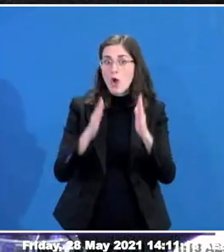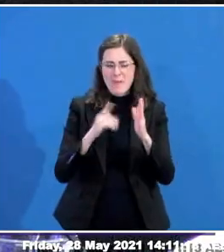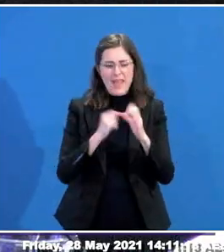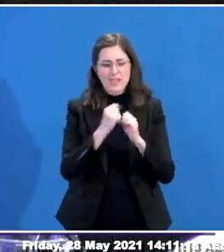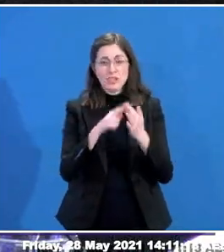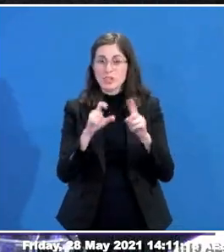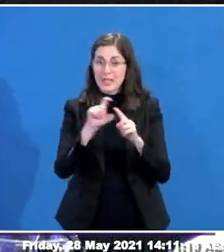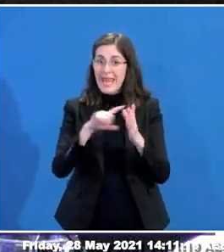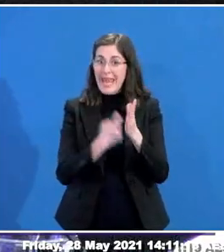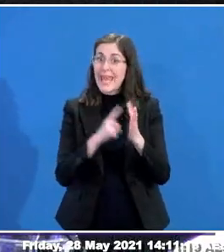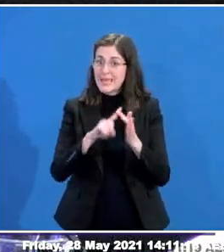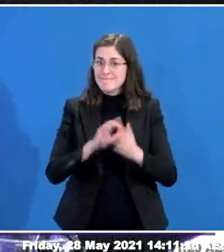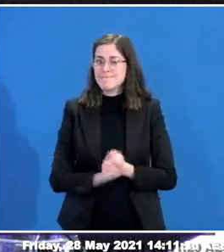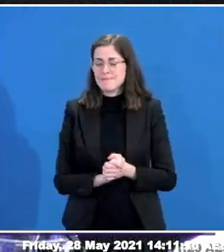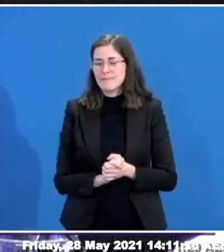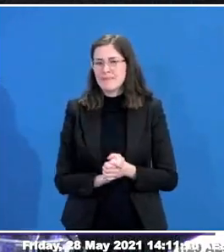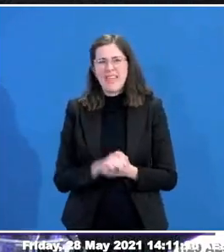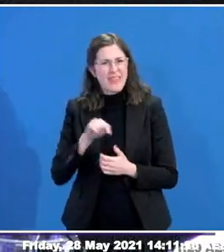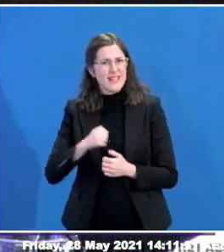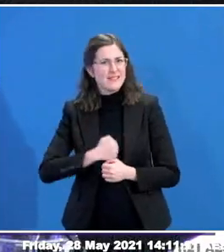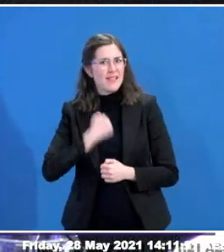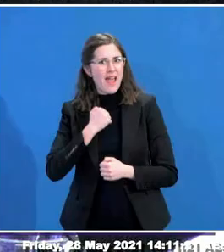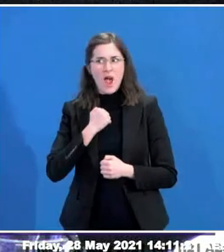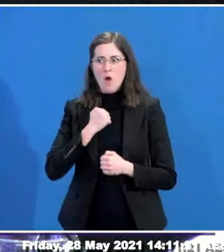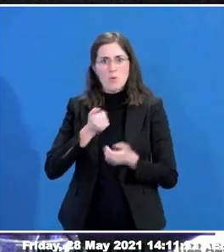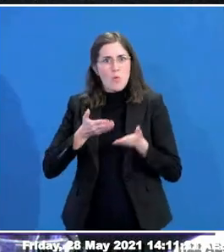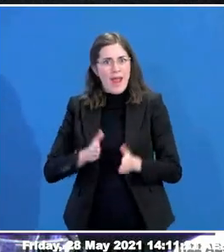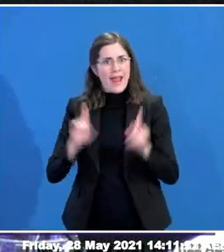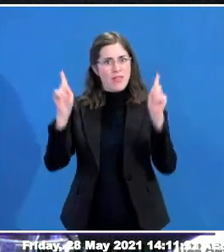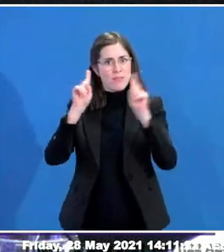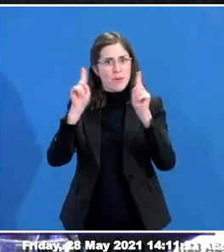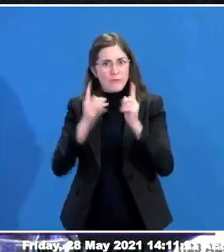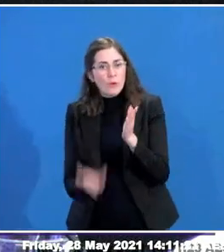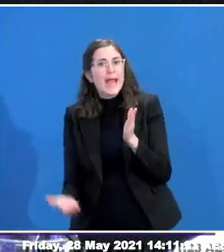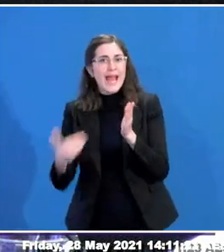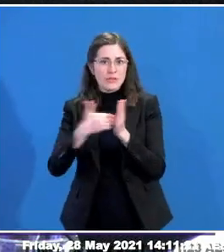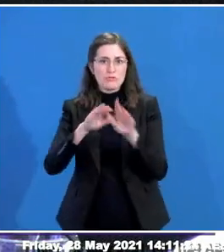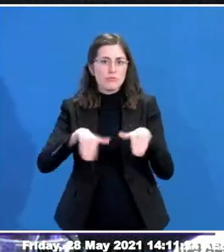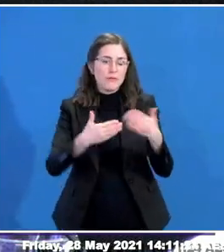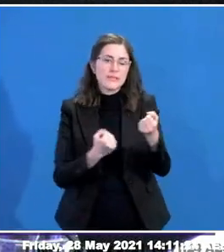That is the current model of how we support and would provide a more intensive support offer, counsel.